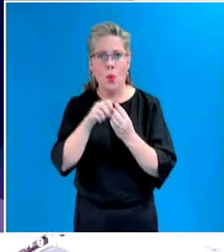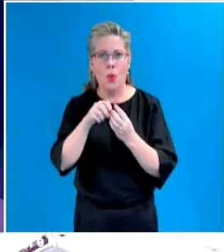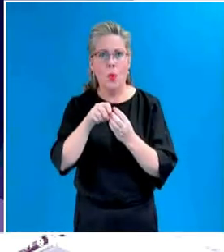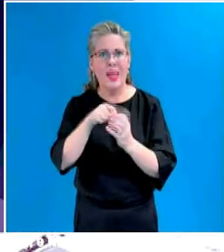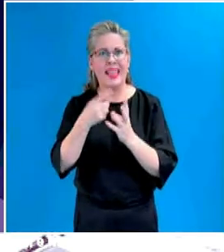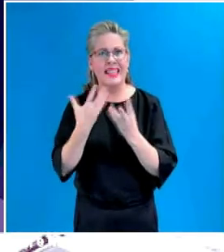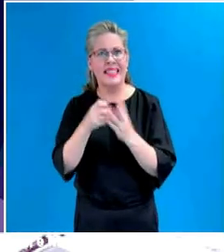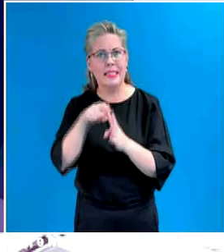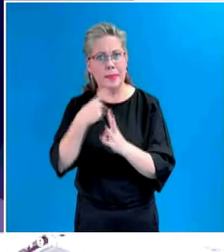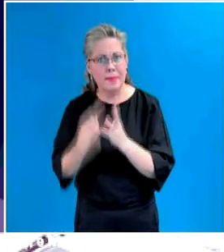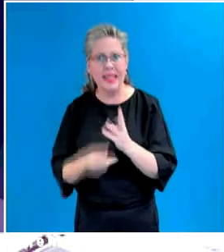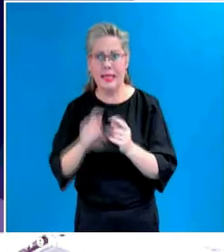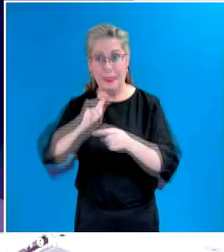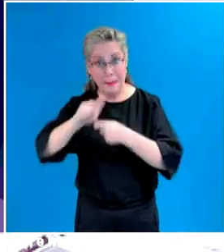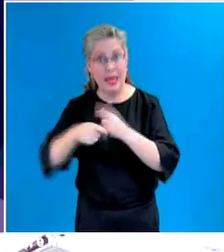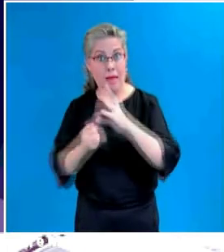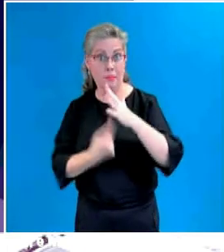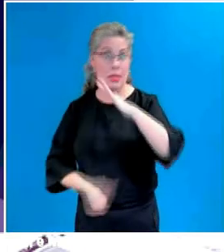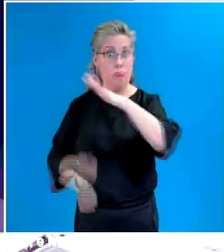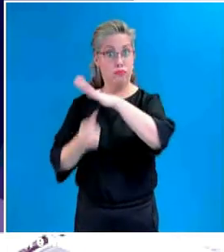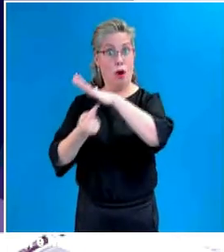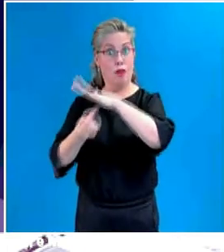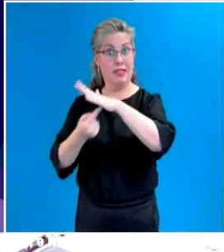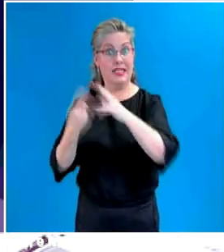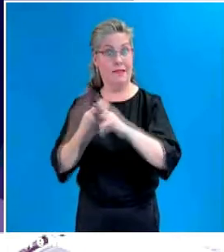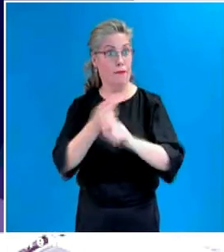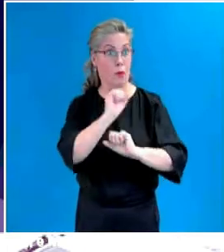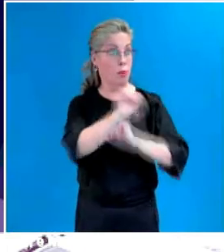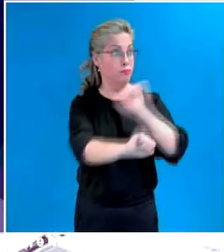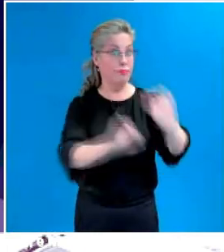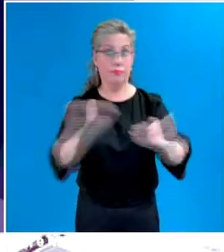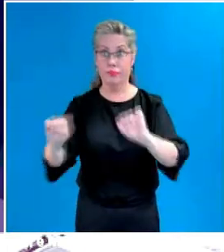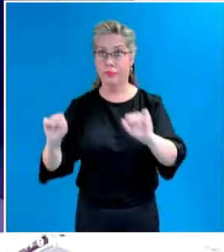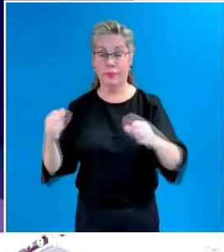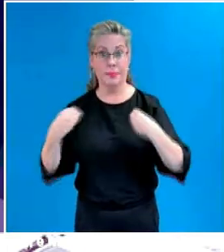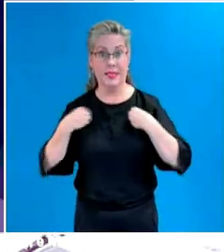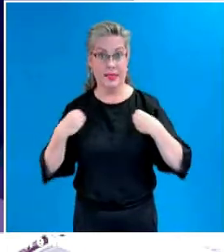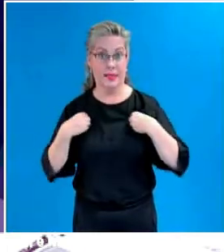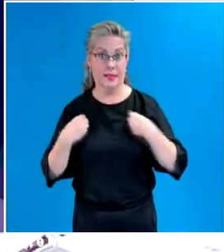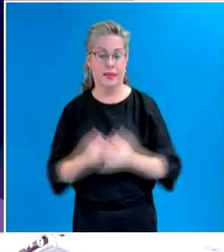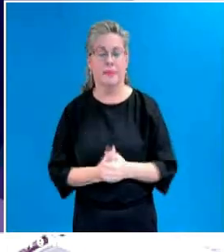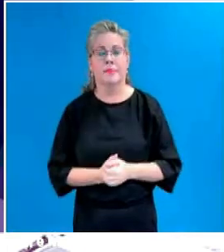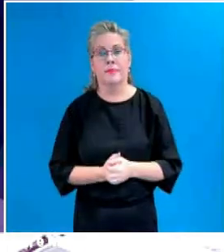It's a great question. I think one thing is to increase awareness of the issues and by doing